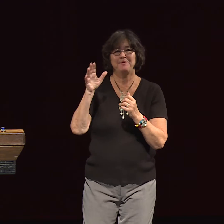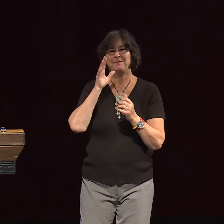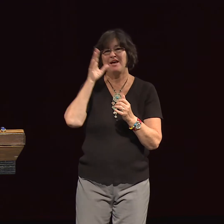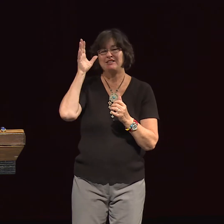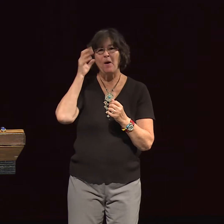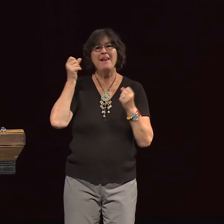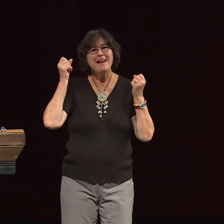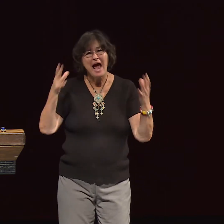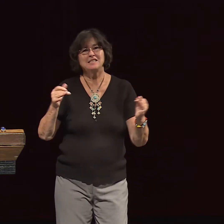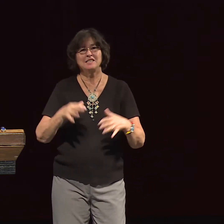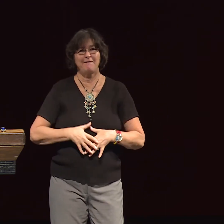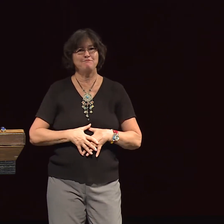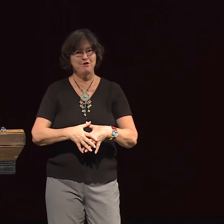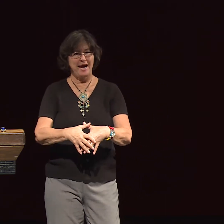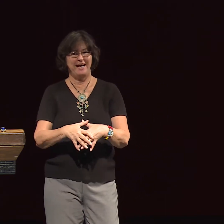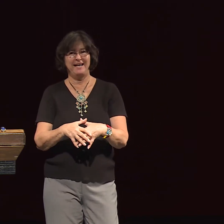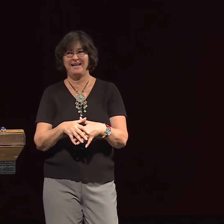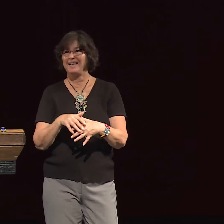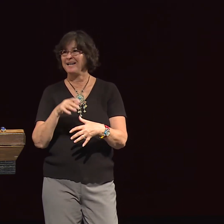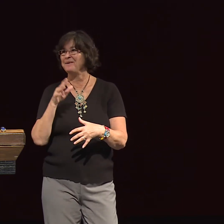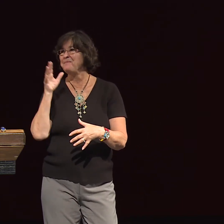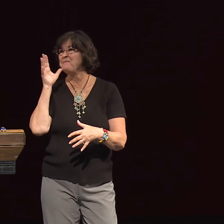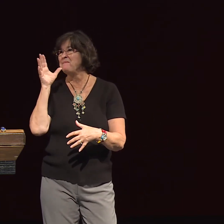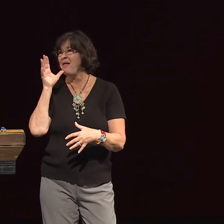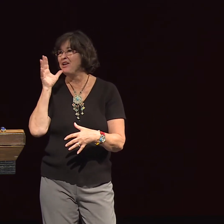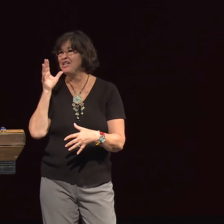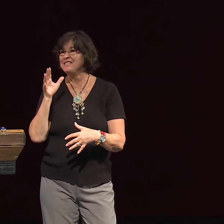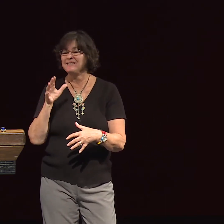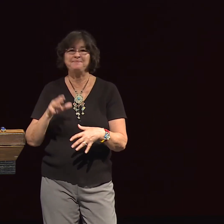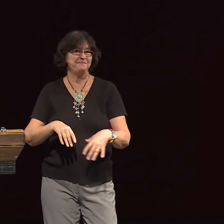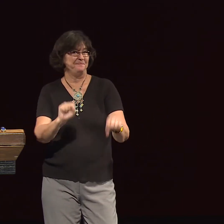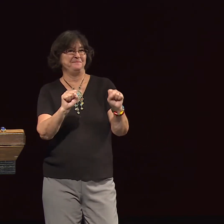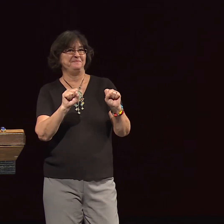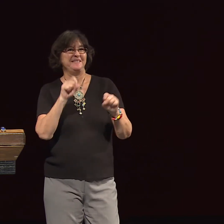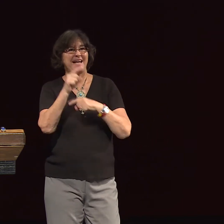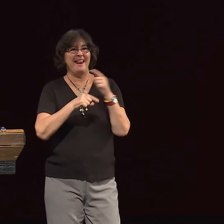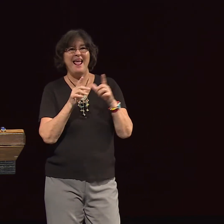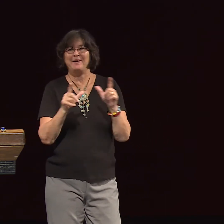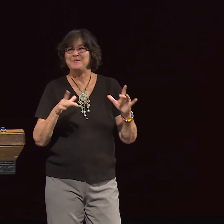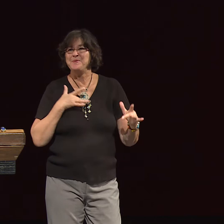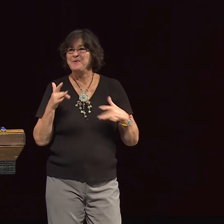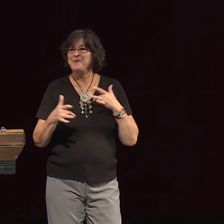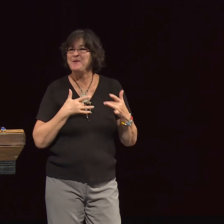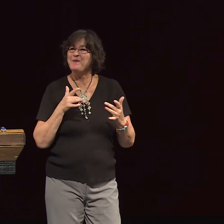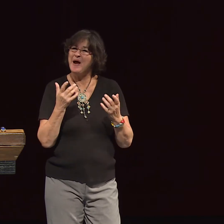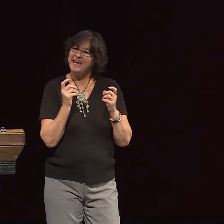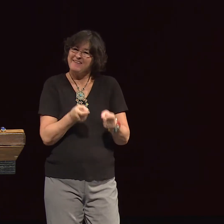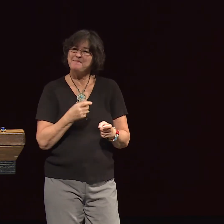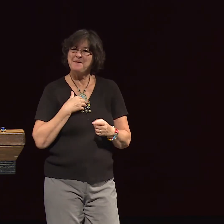So, being able to use signs helps them communicate with their parents earlier in life.